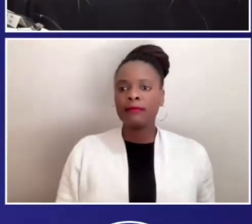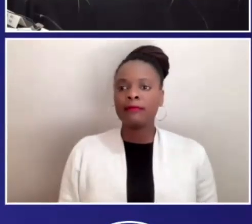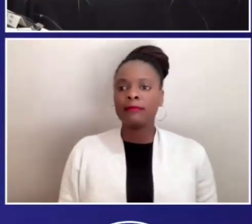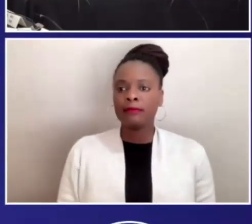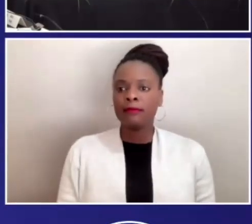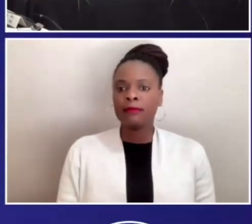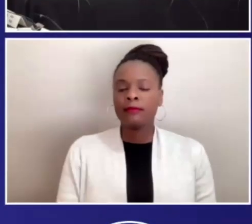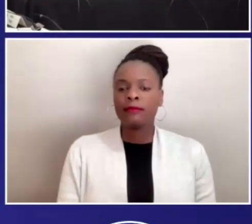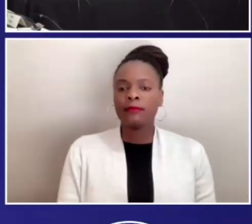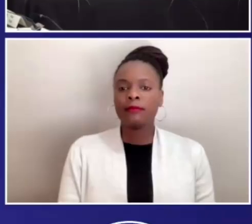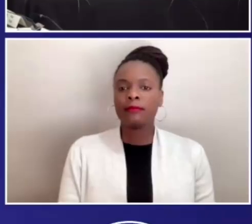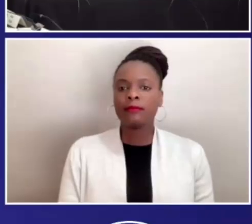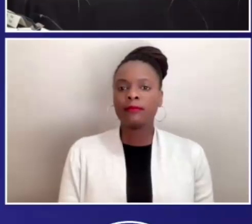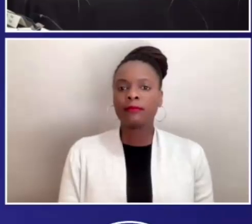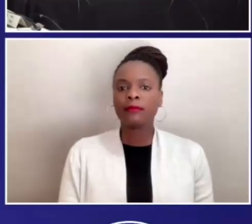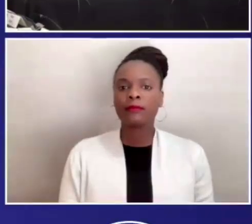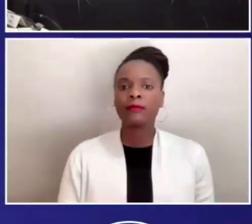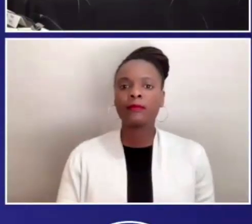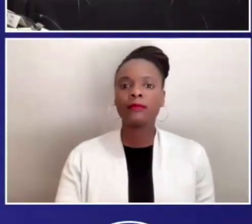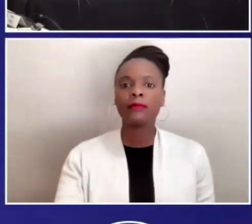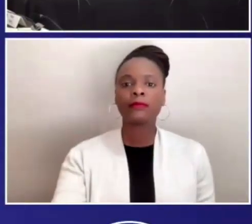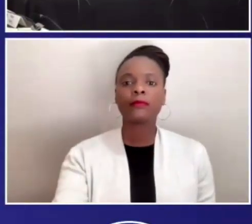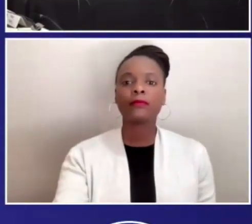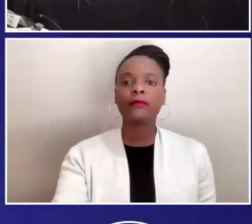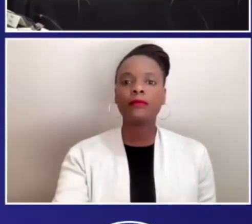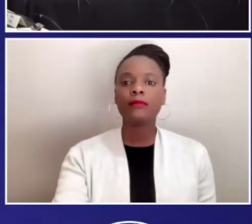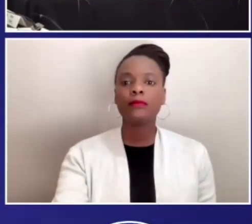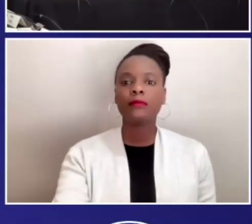I can't answer that. Tamar Hoffman coming to the table.